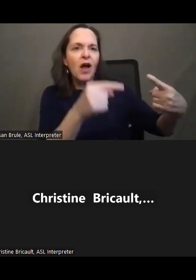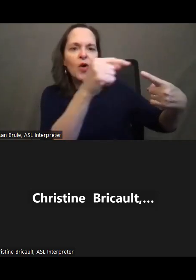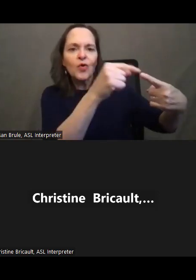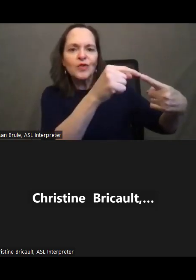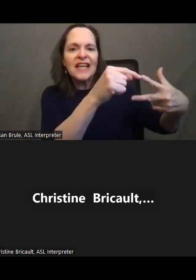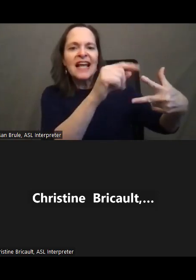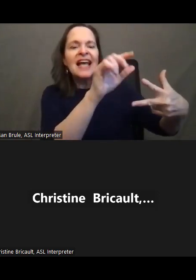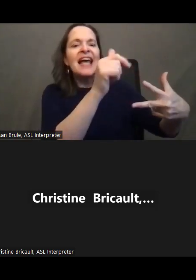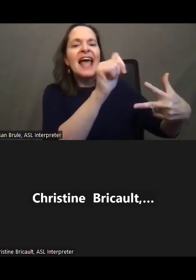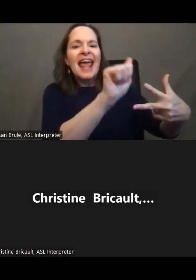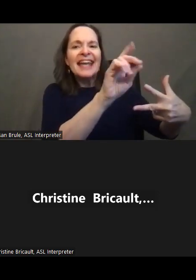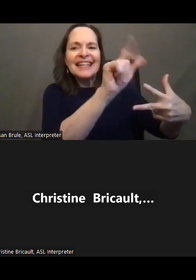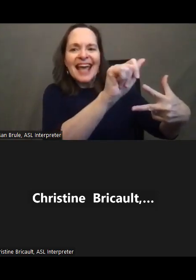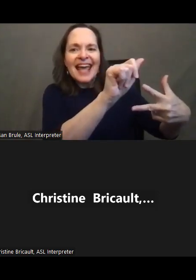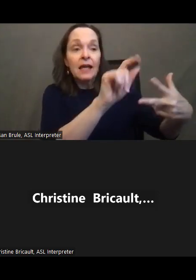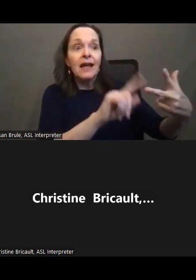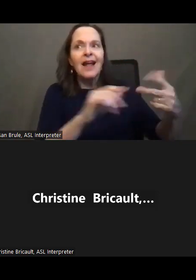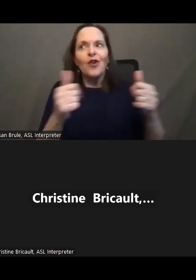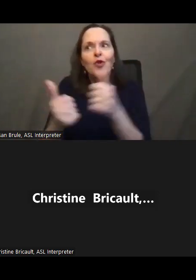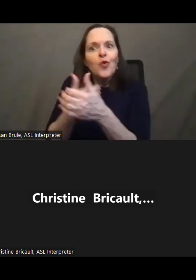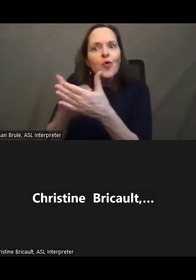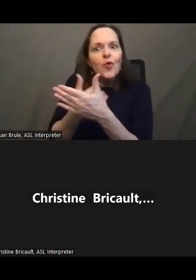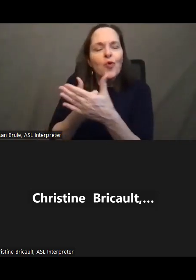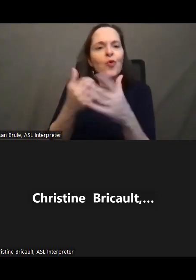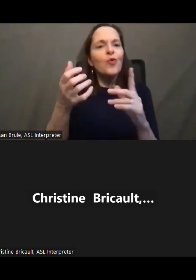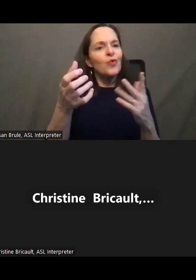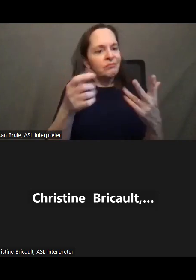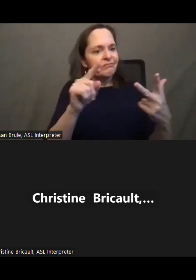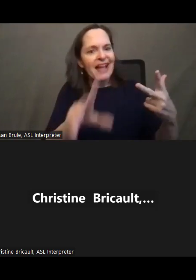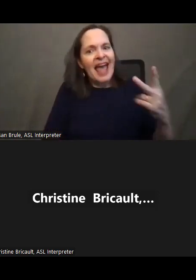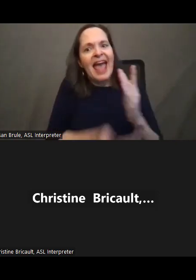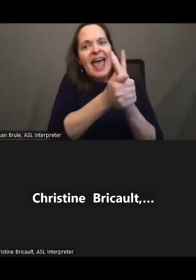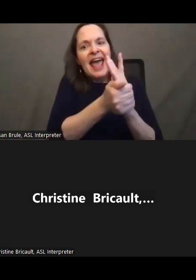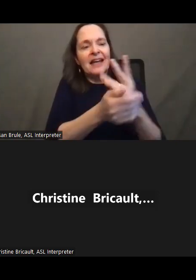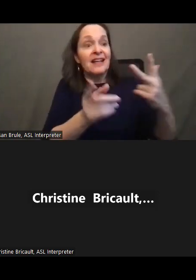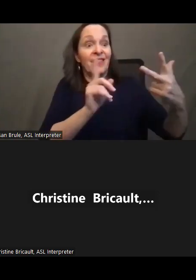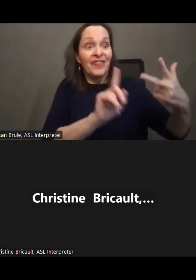can remind your town counsel, remind yourself that,